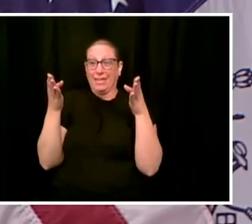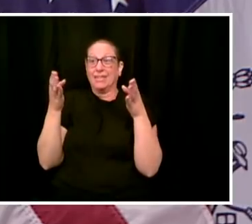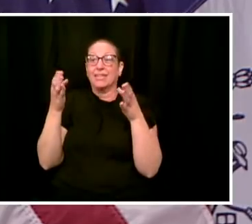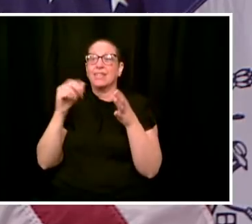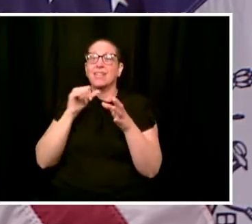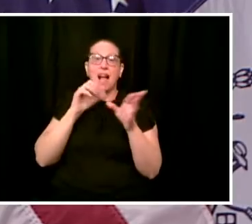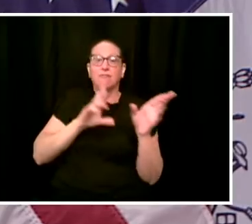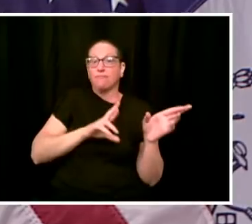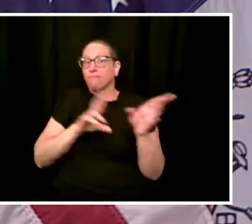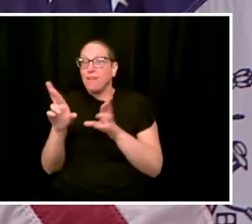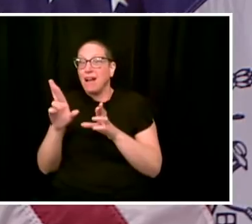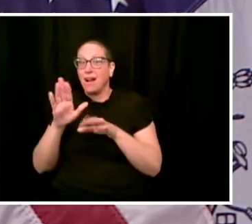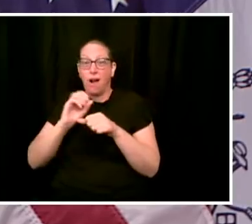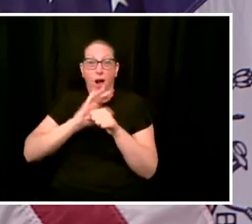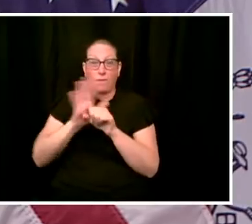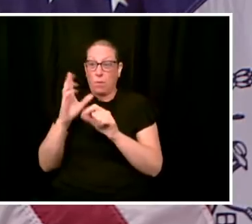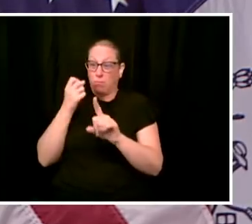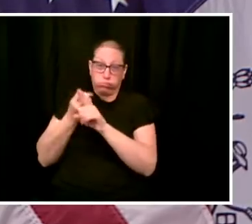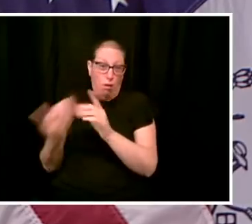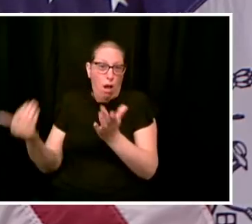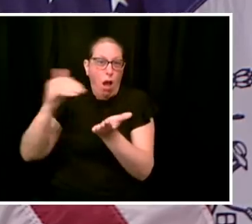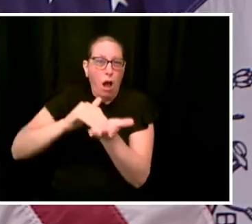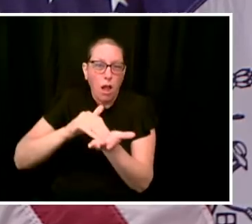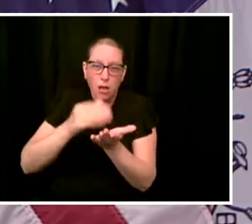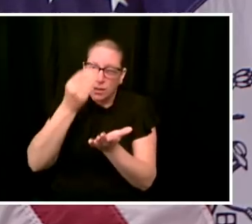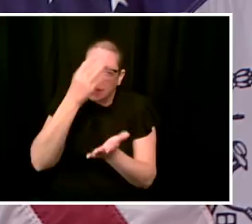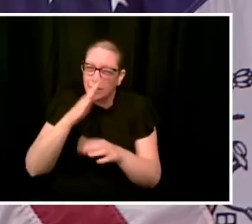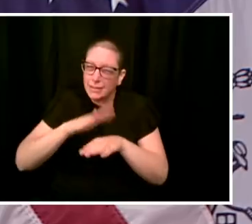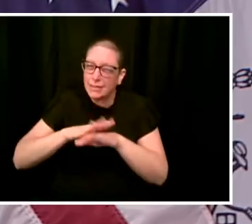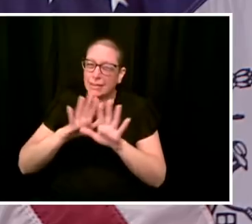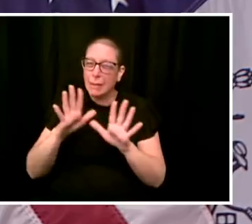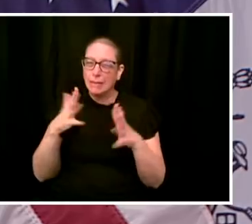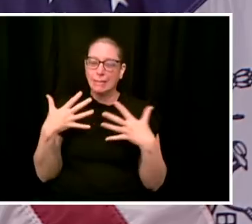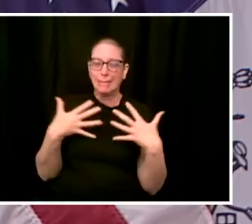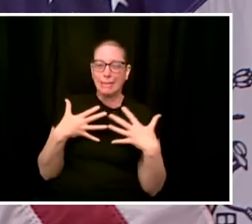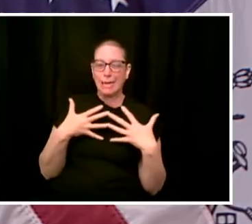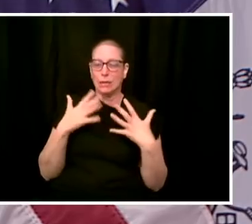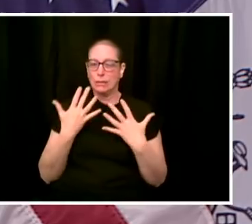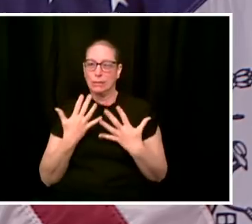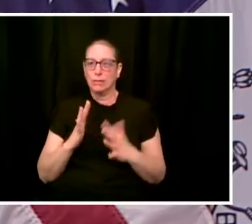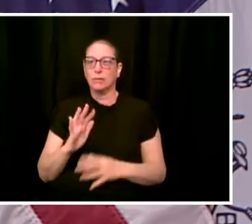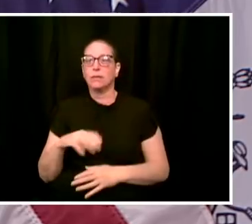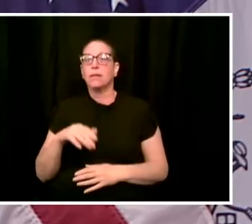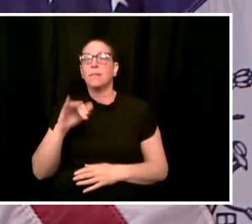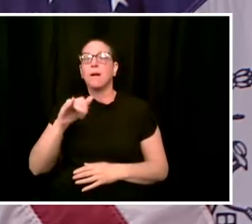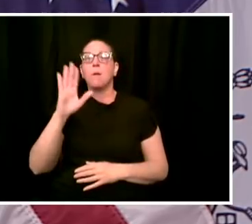ORWD BOOMERANG. WE HAVE A GUARD AGAINST THE